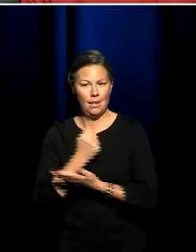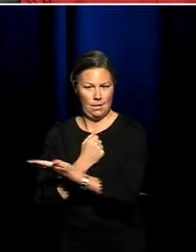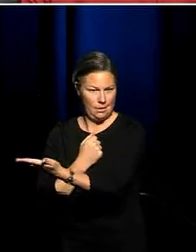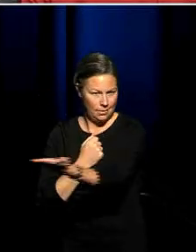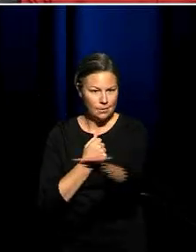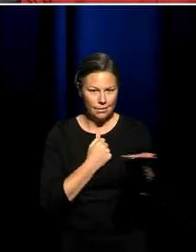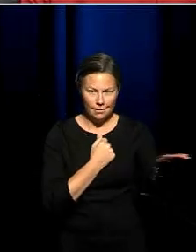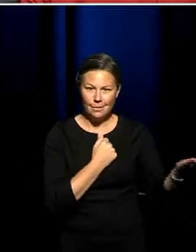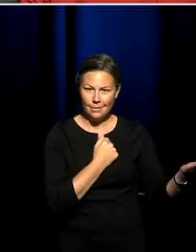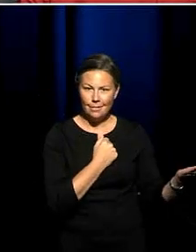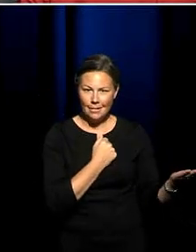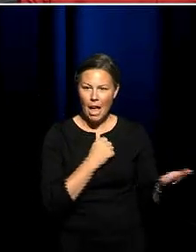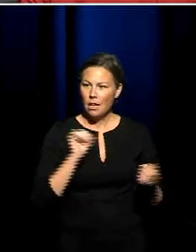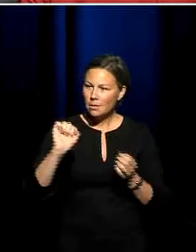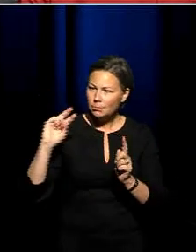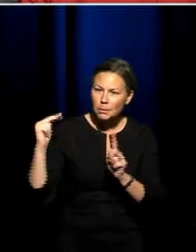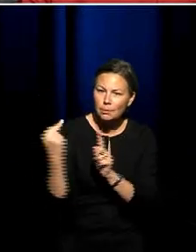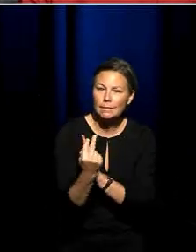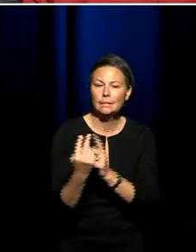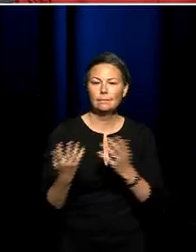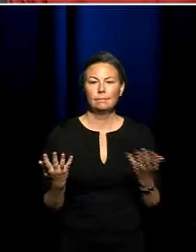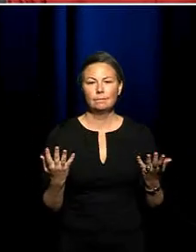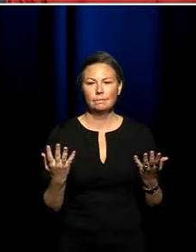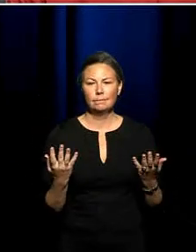they also reflect the views of a broad sample of the people with whom this